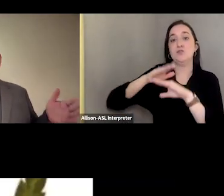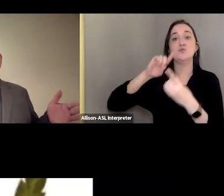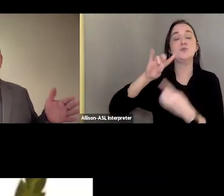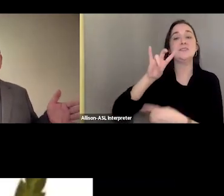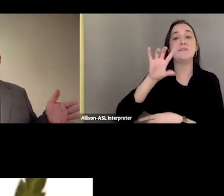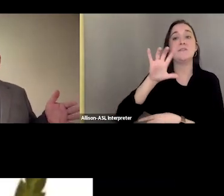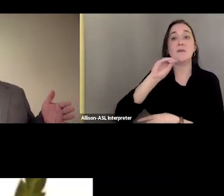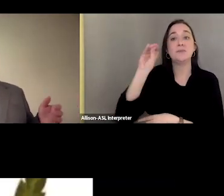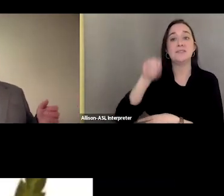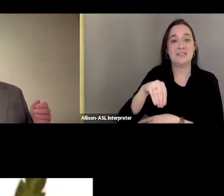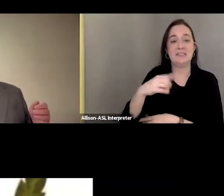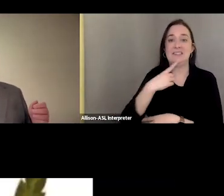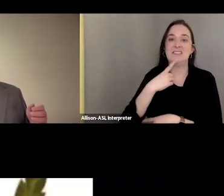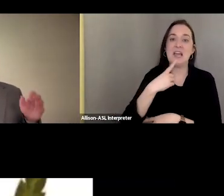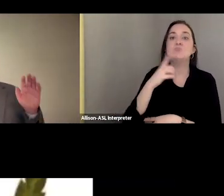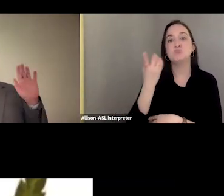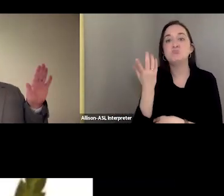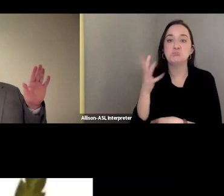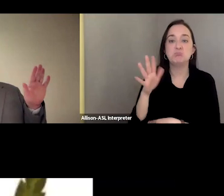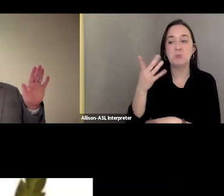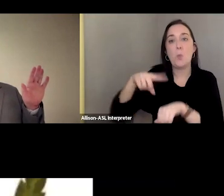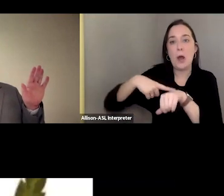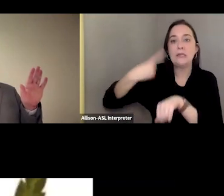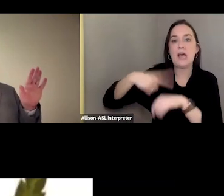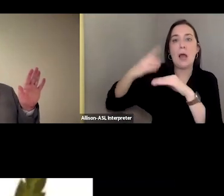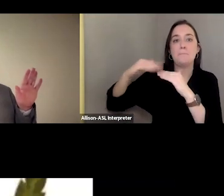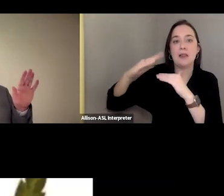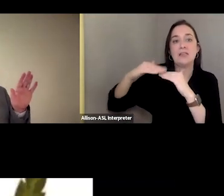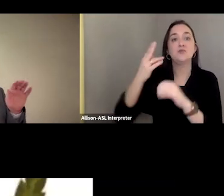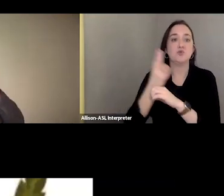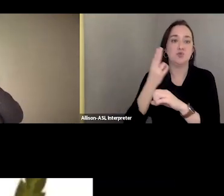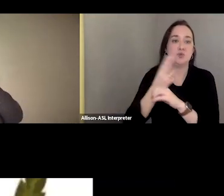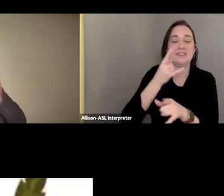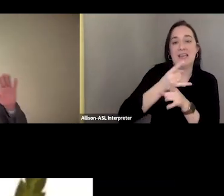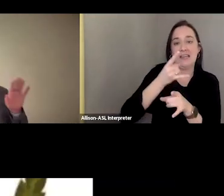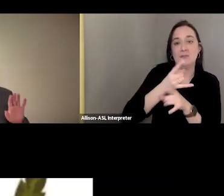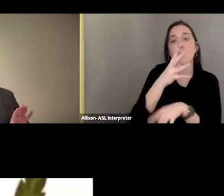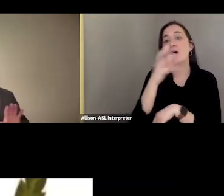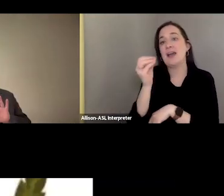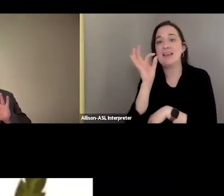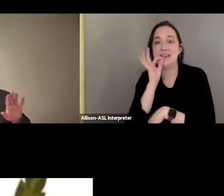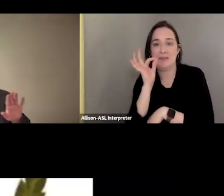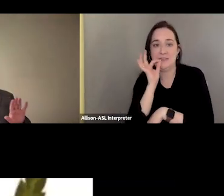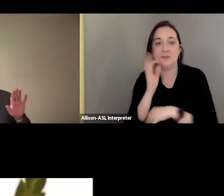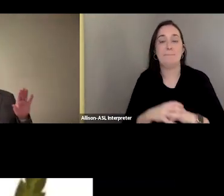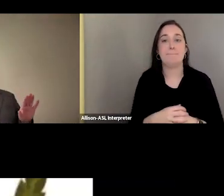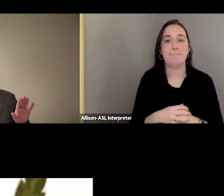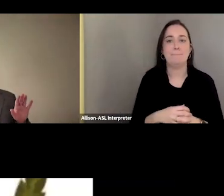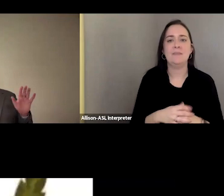at least once during the year, engage in alcohol use and cannabis use. I'm hoping that we'll be able to untangle the relationship.